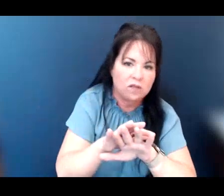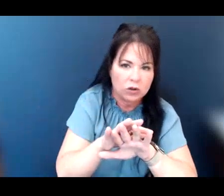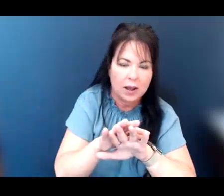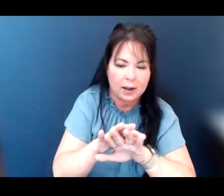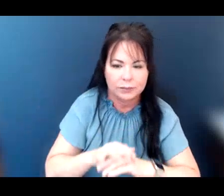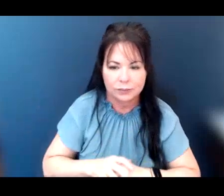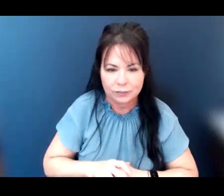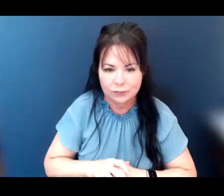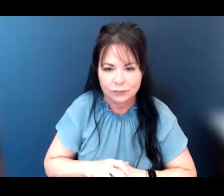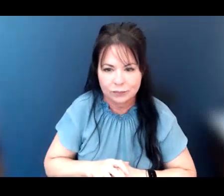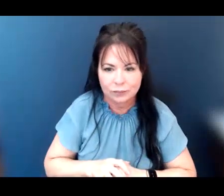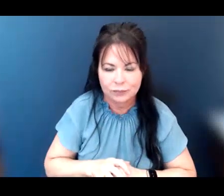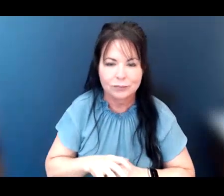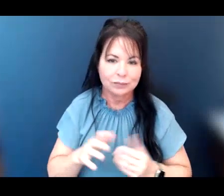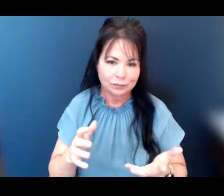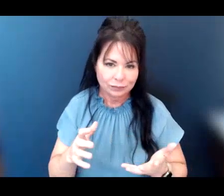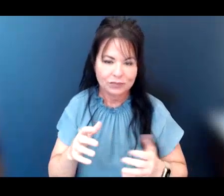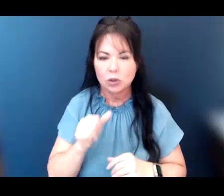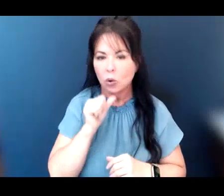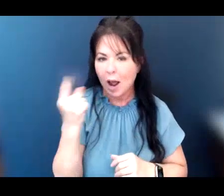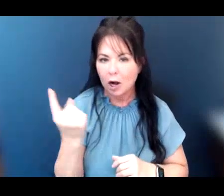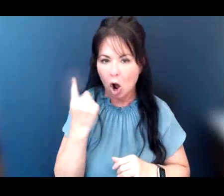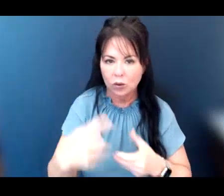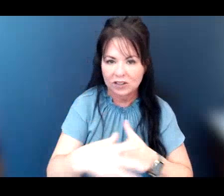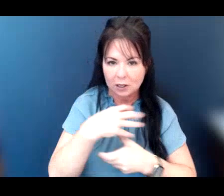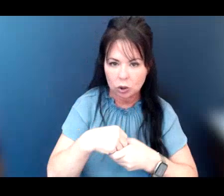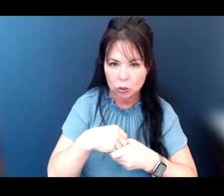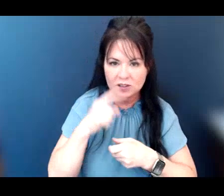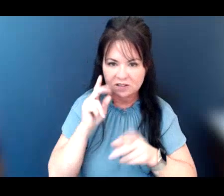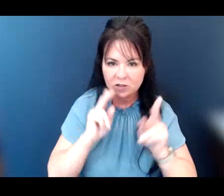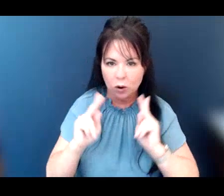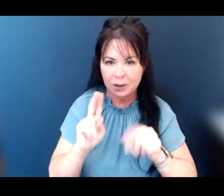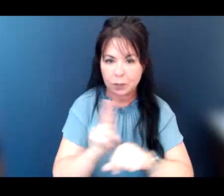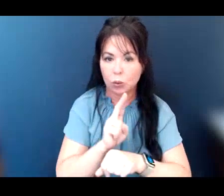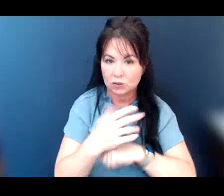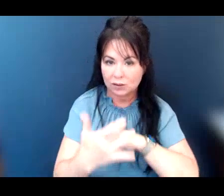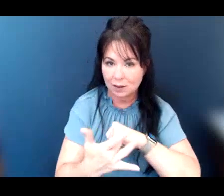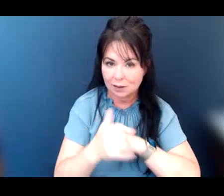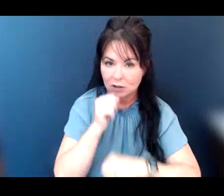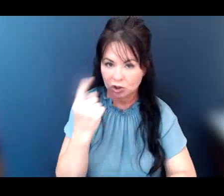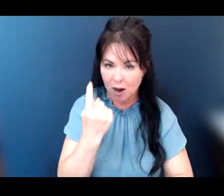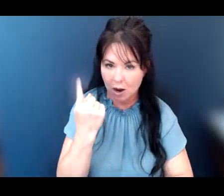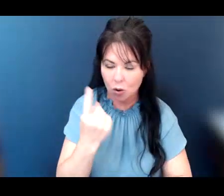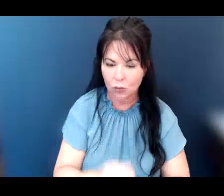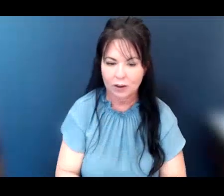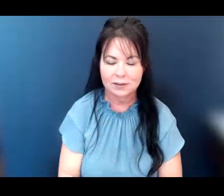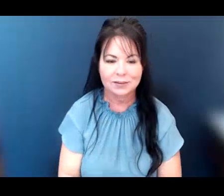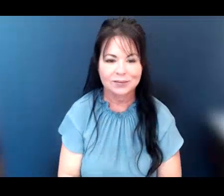with assistive technology. This is Jess. Yeah, thank you, everyone.